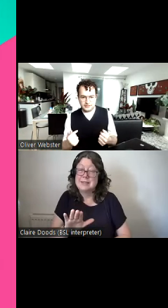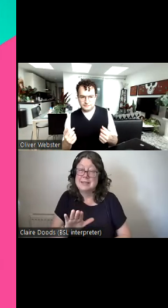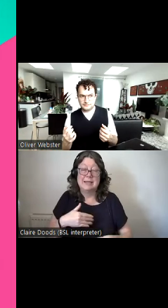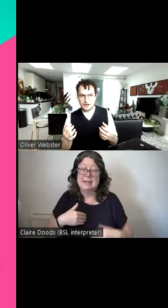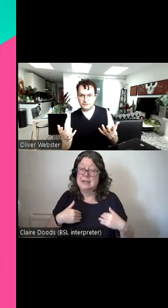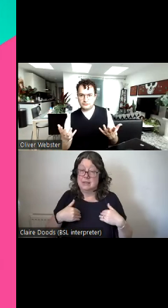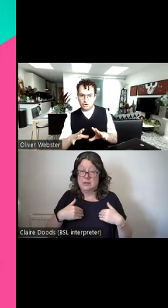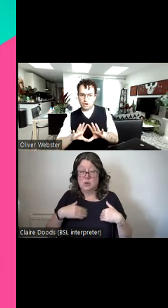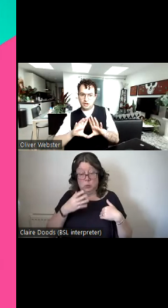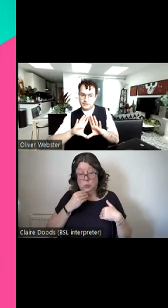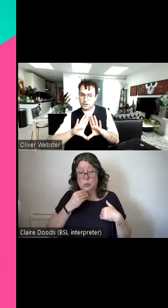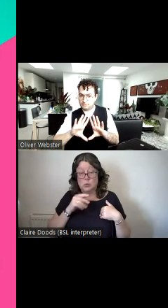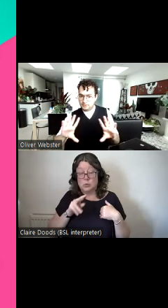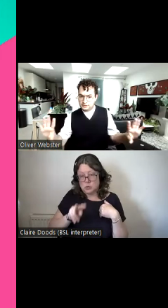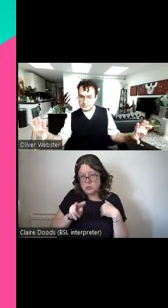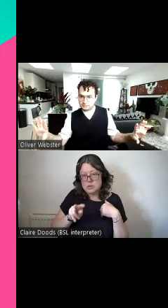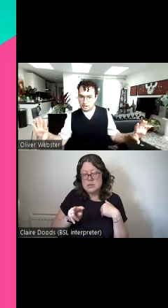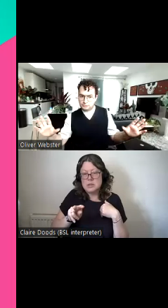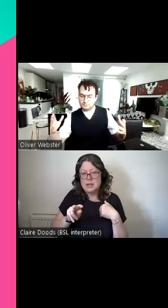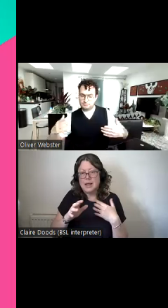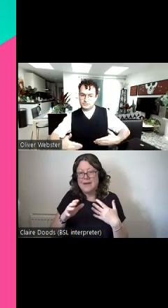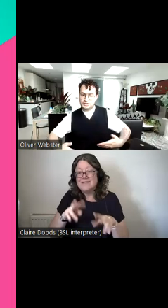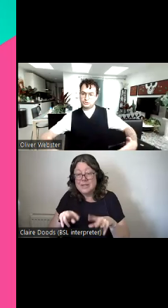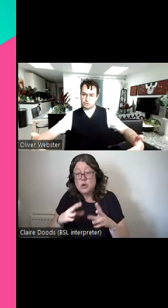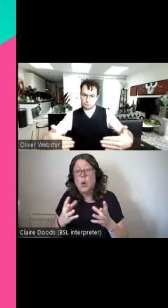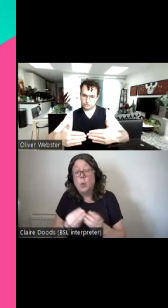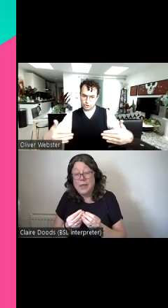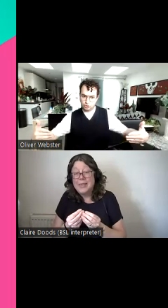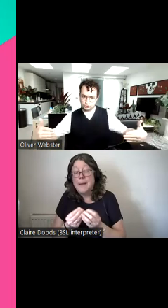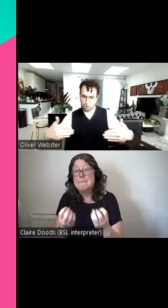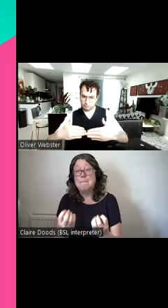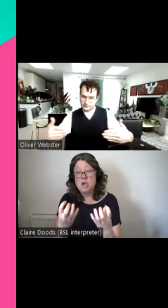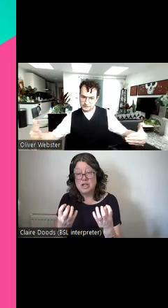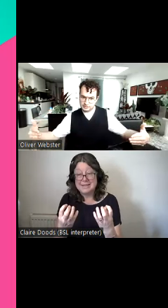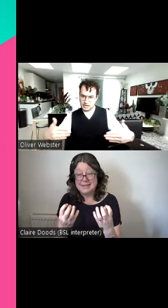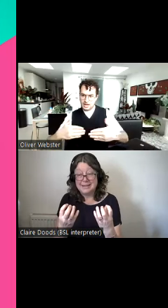if I've got a video with burnt-in subtitles, the digital ones will show on top of it.